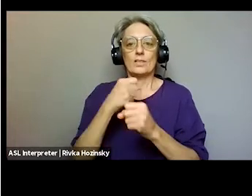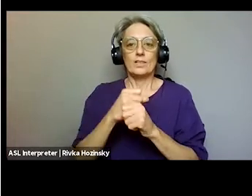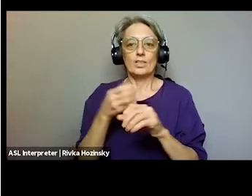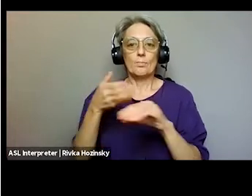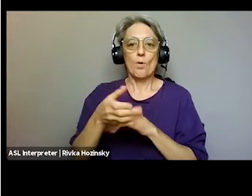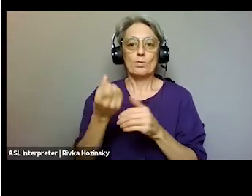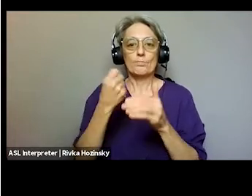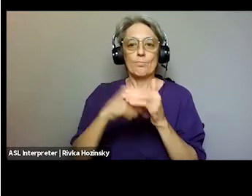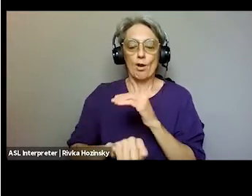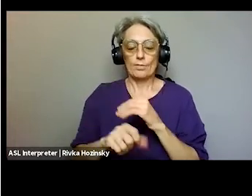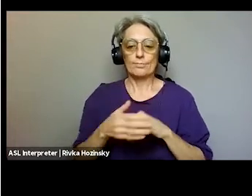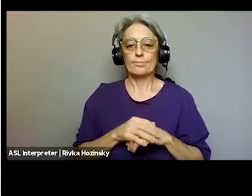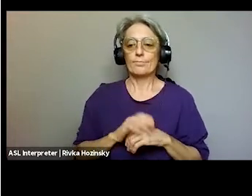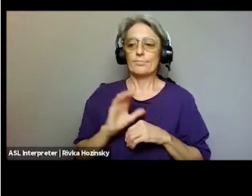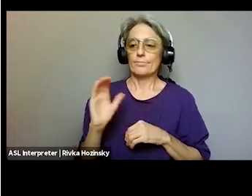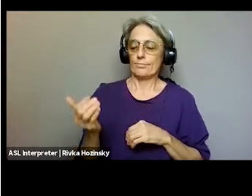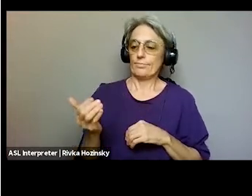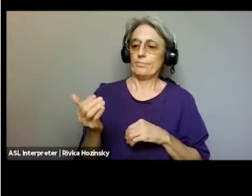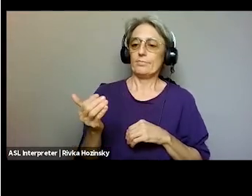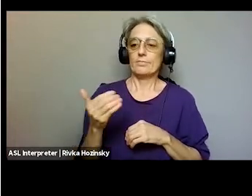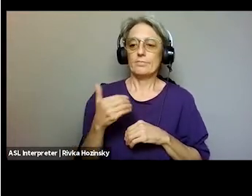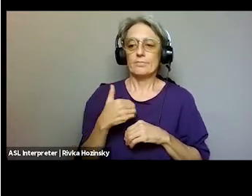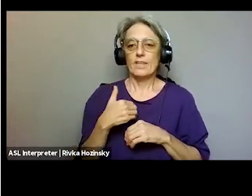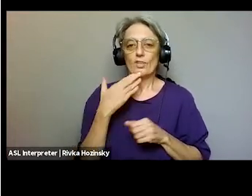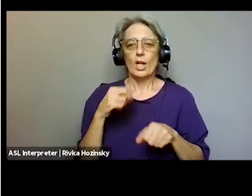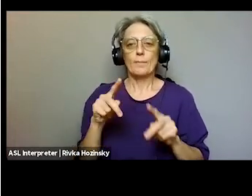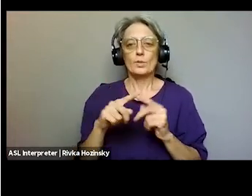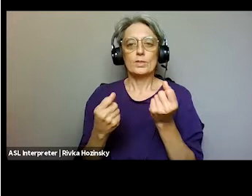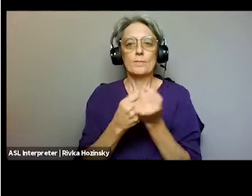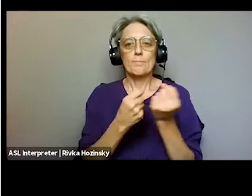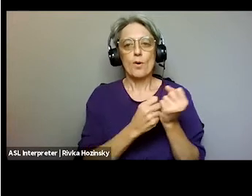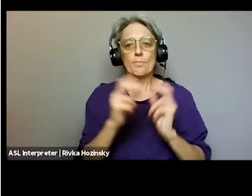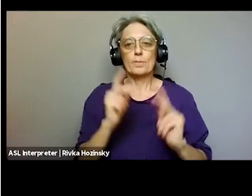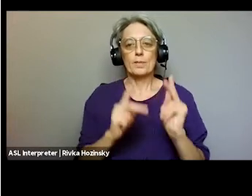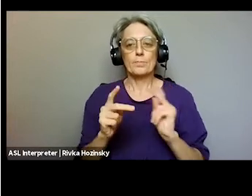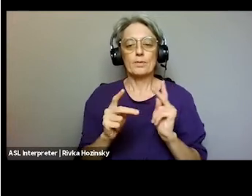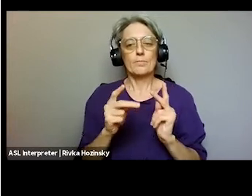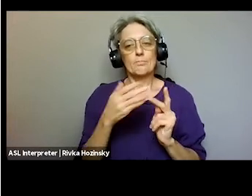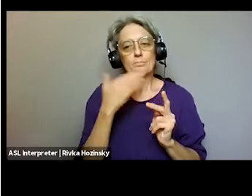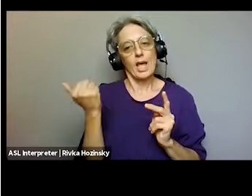that there's a real opportunity to support people better across the extended postpartum period.